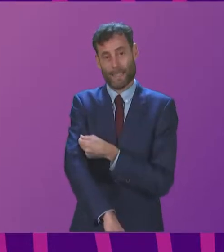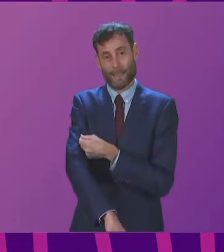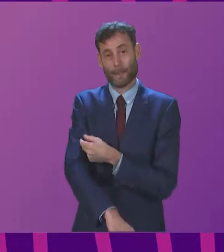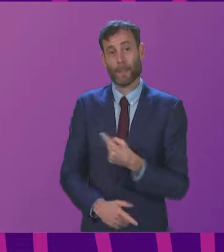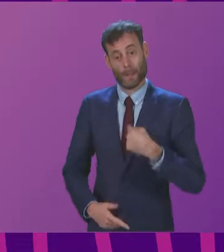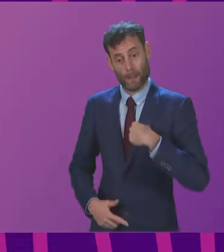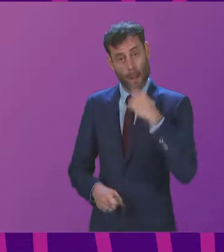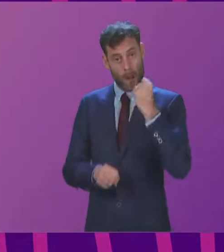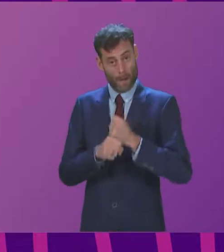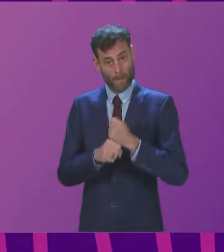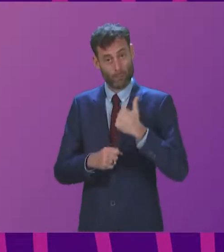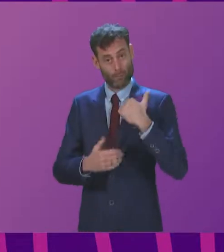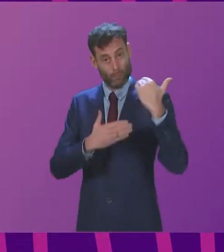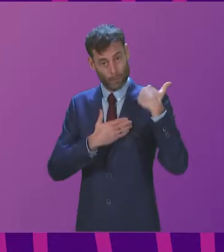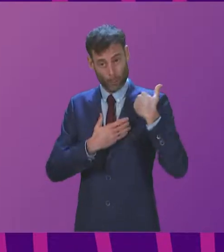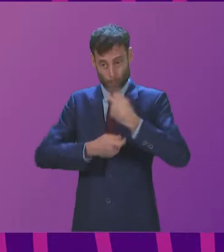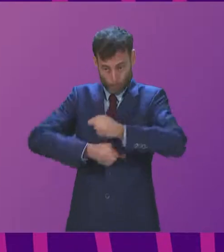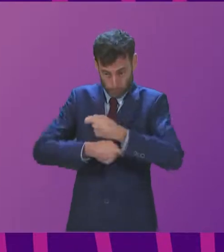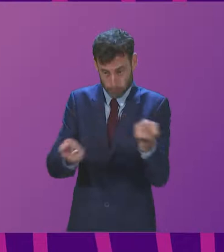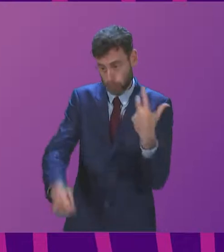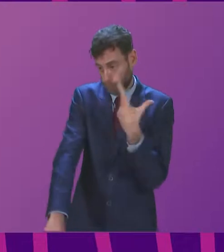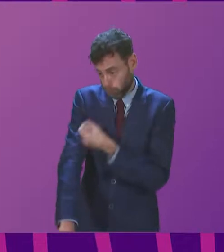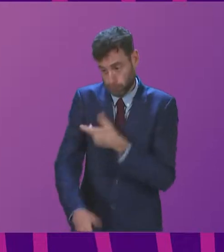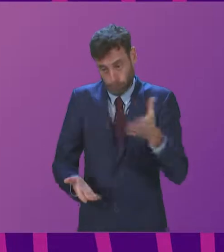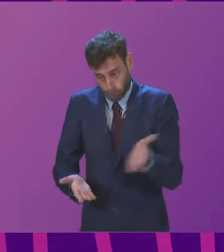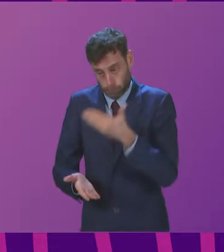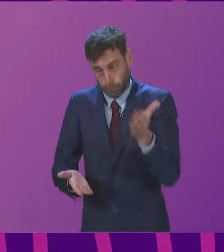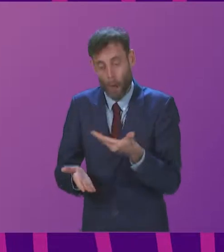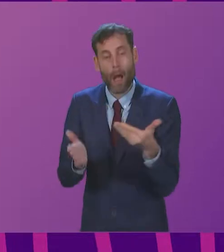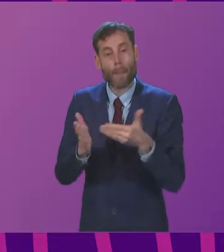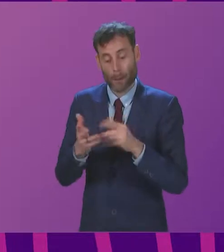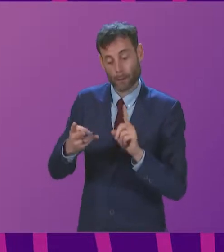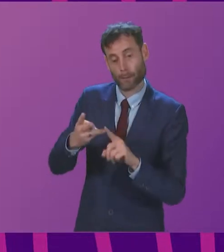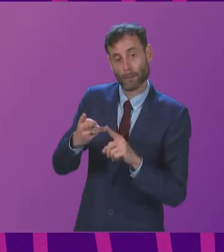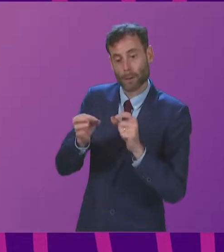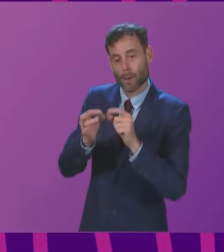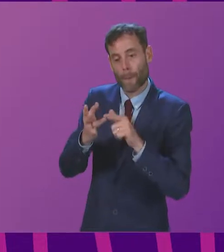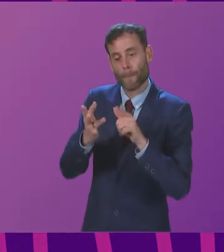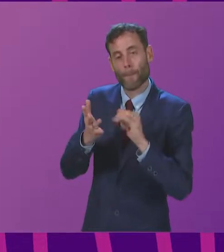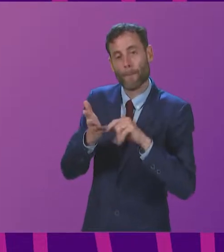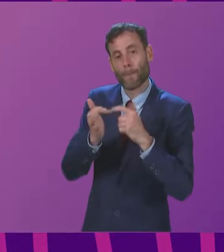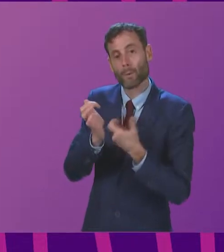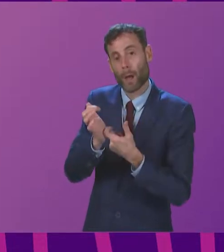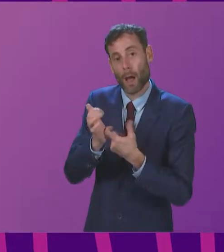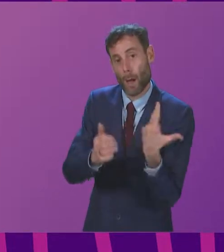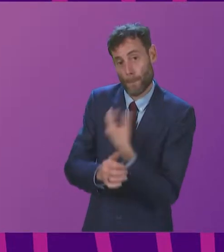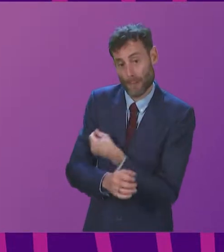vaccination programme—especially, at this stage, booster vaccinations—as rapidly as possible. Right now, that is my Government’s top priority.